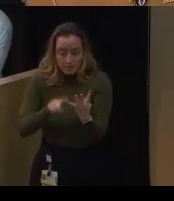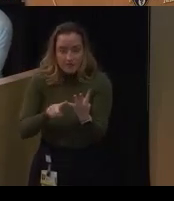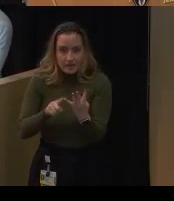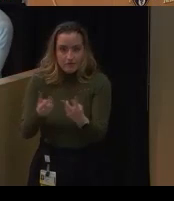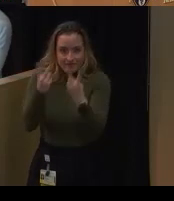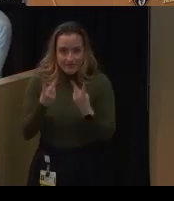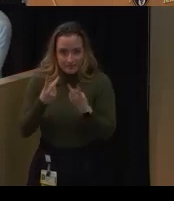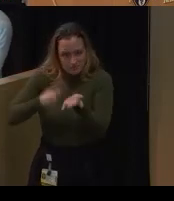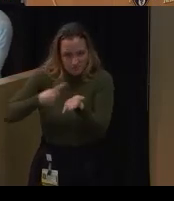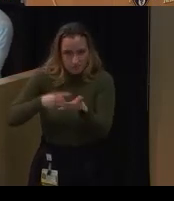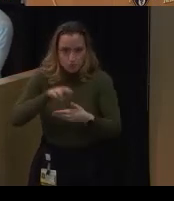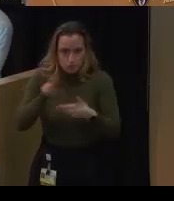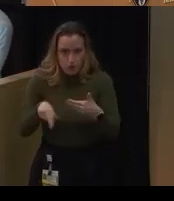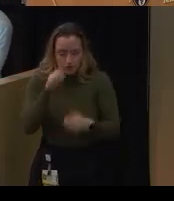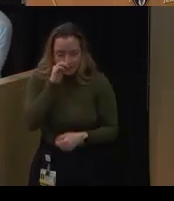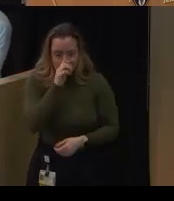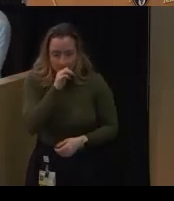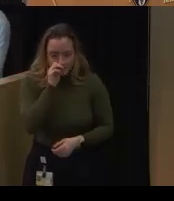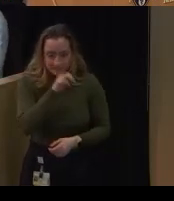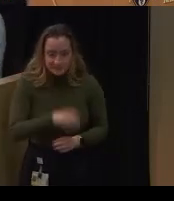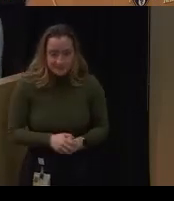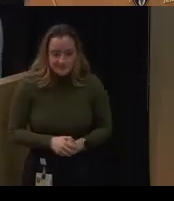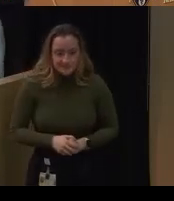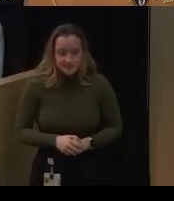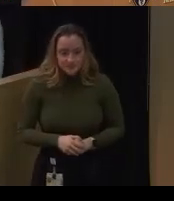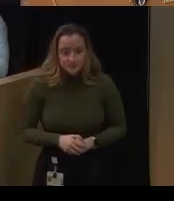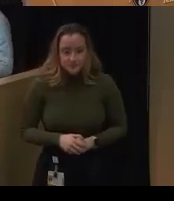know we conducted clinical assessments cognitive assessments we assessed a couple of hypothesized